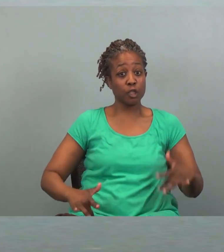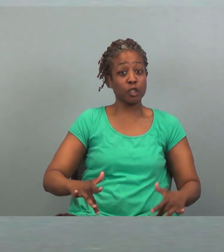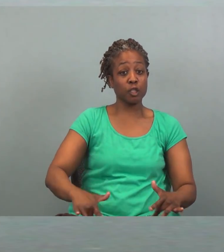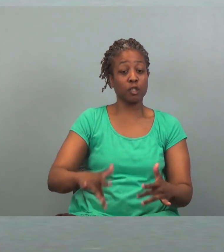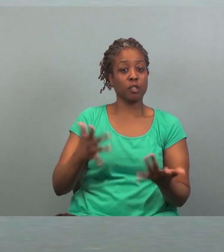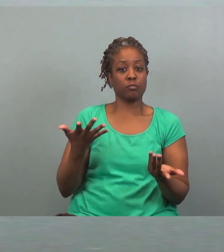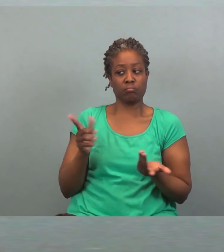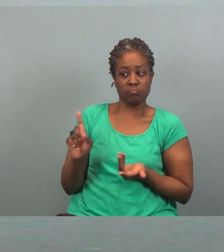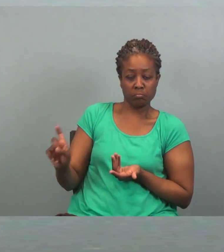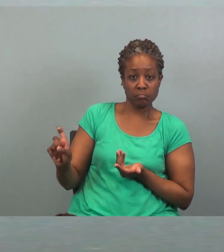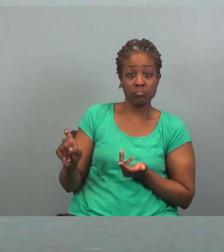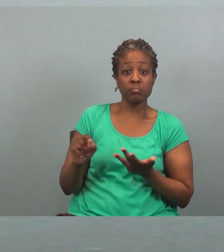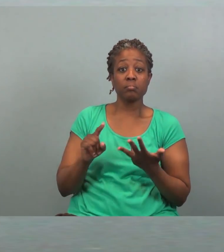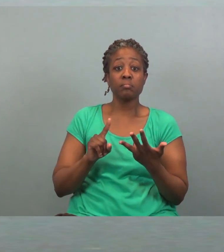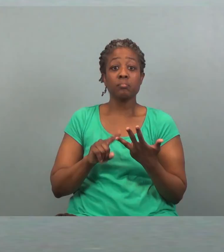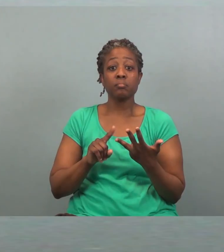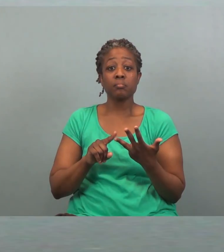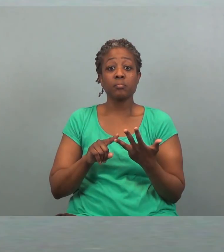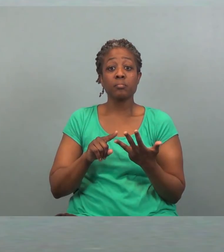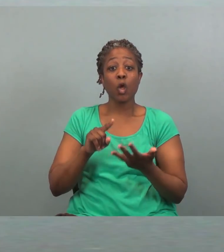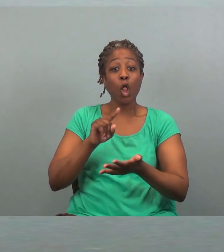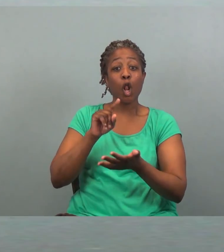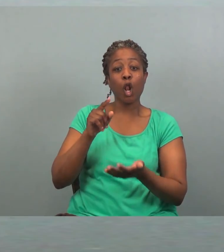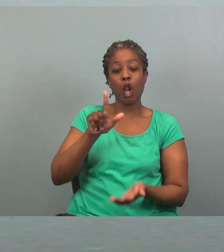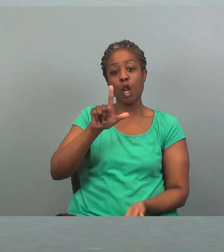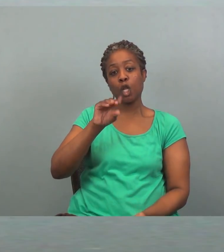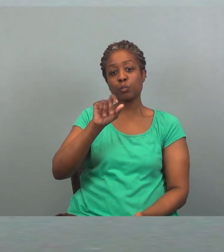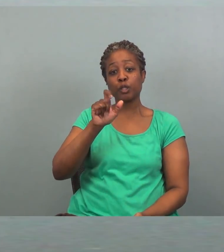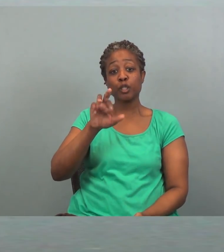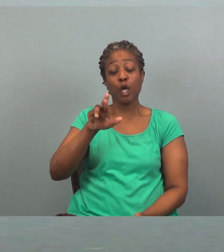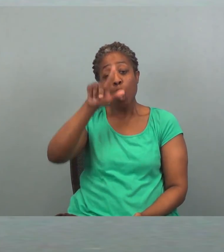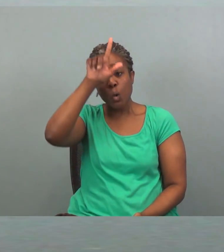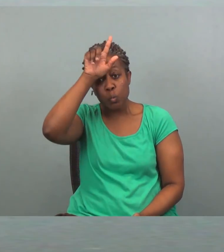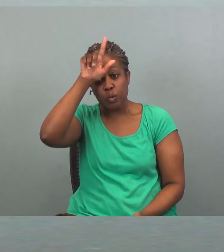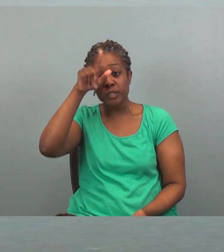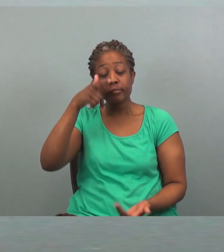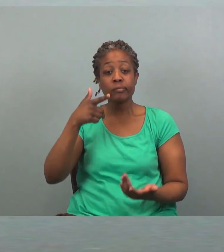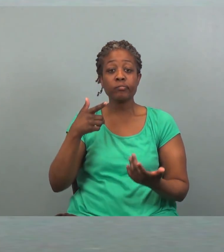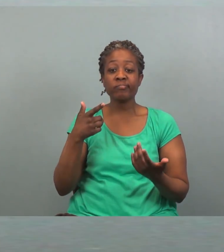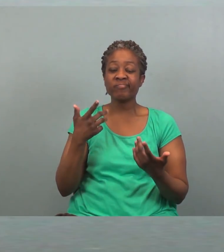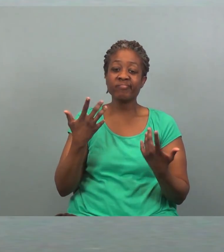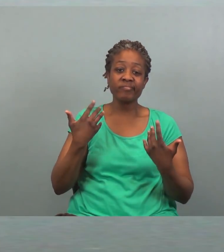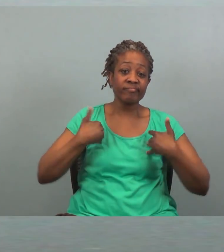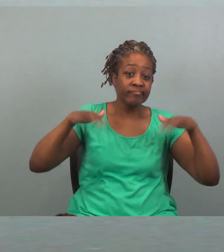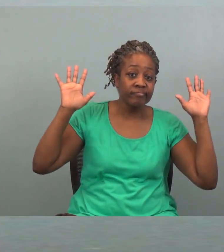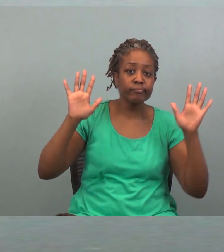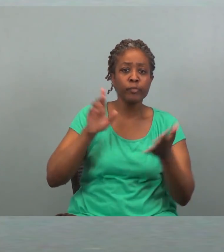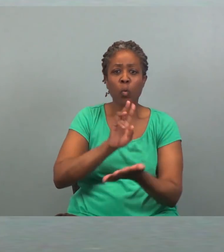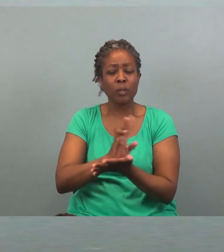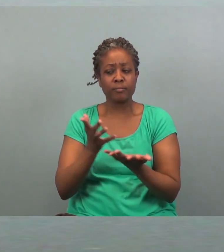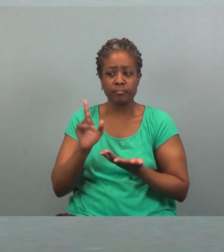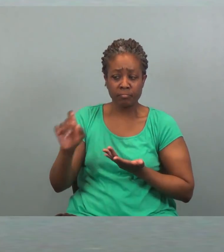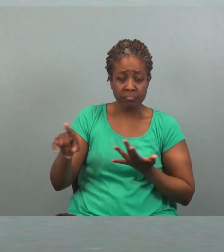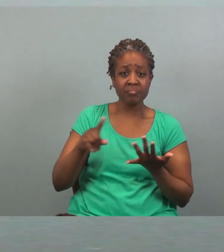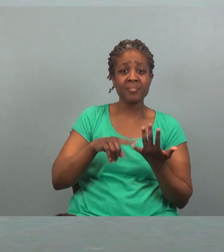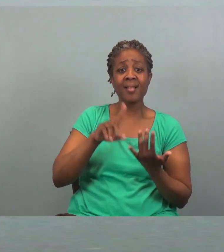Next is "touch": this could be signed on multiple places on the body, what would the client like you to use? "Loser" is another word to check in about: L on the forehead, "GIVE UP", "LOSE" are all possibilities.